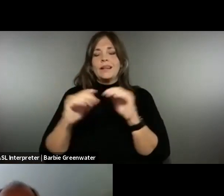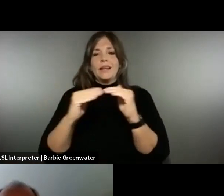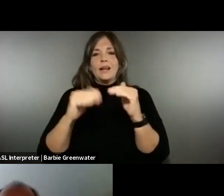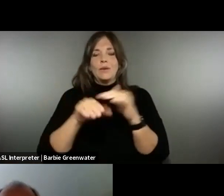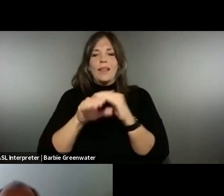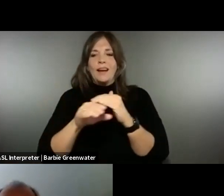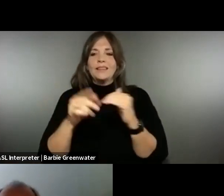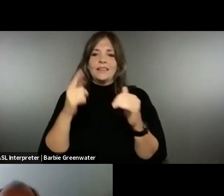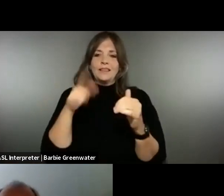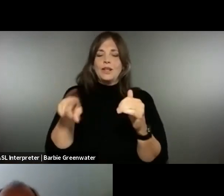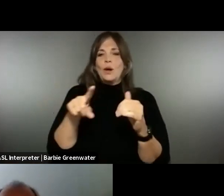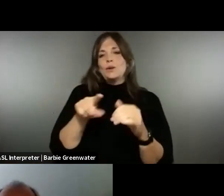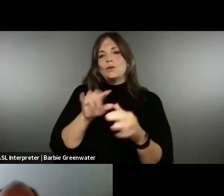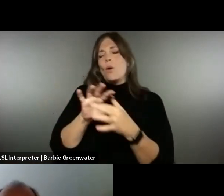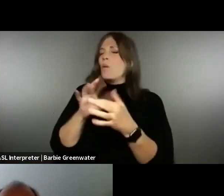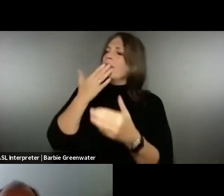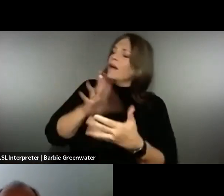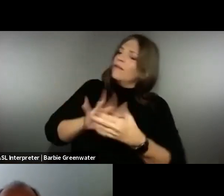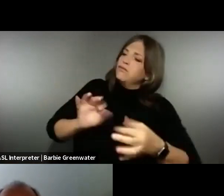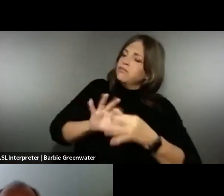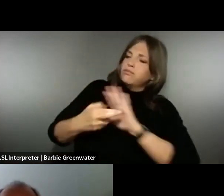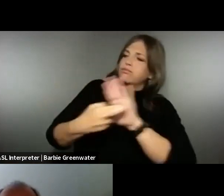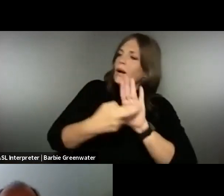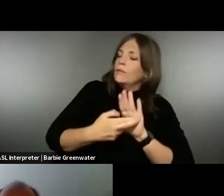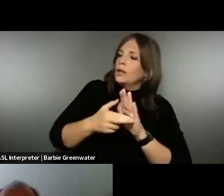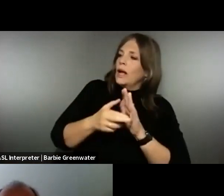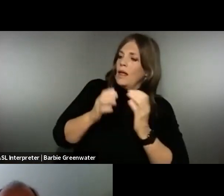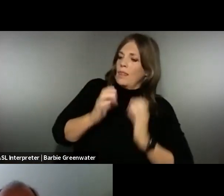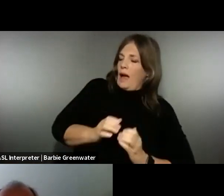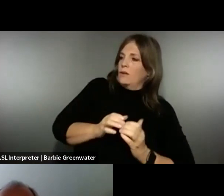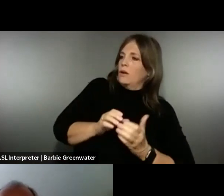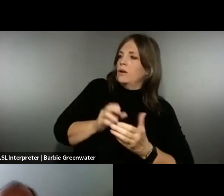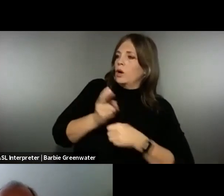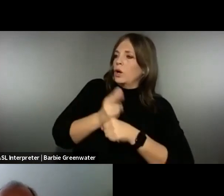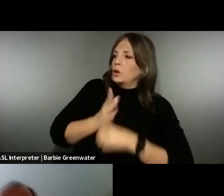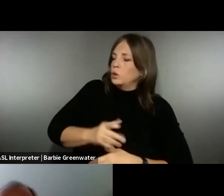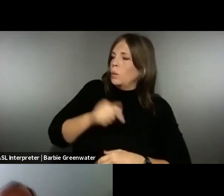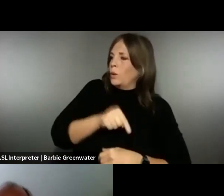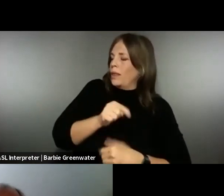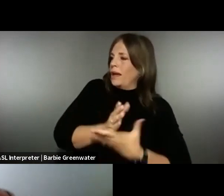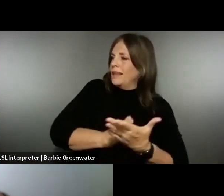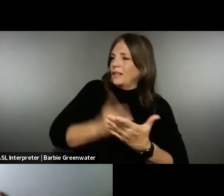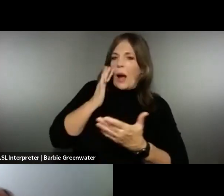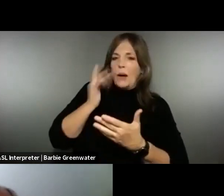consumer protection, sustainability, and equal access to products and services. Thank you for being with us here today and talking from the